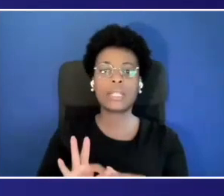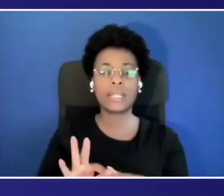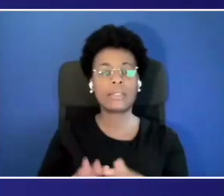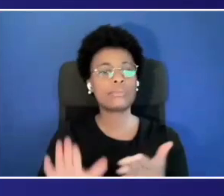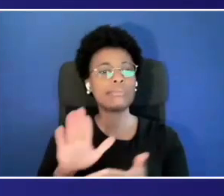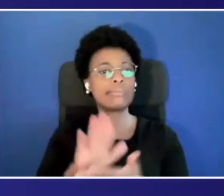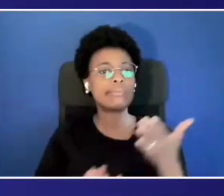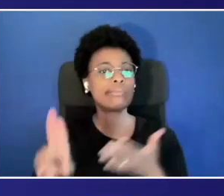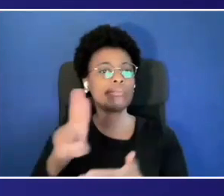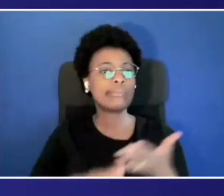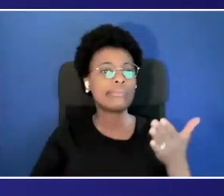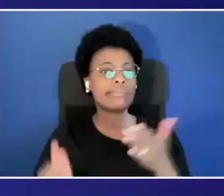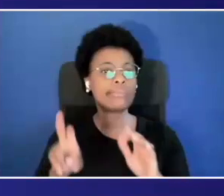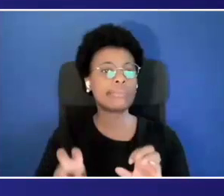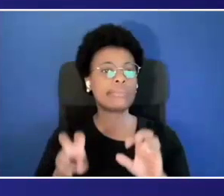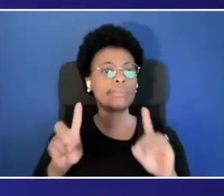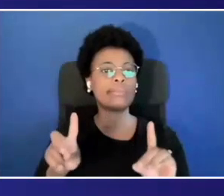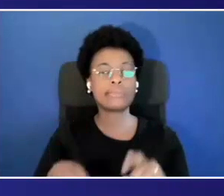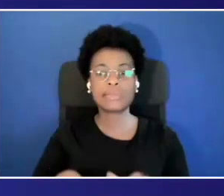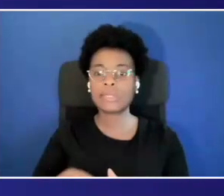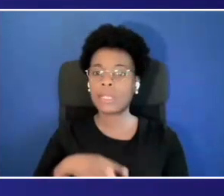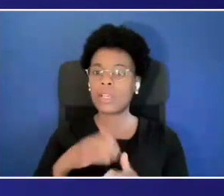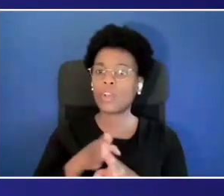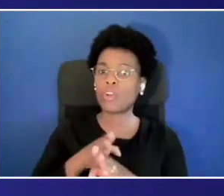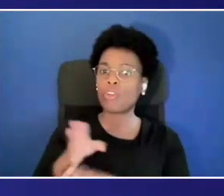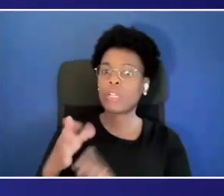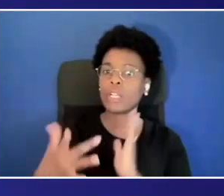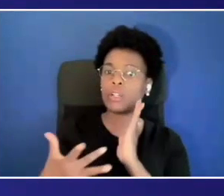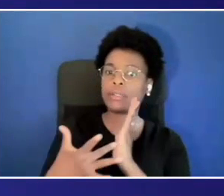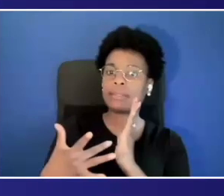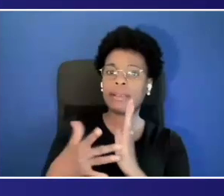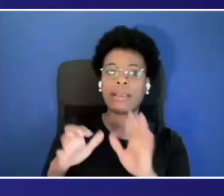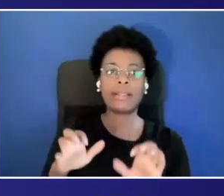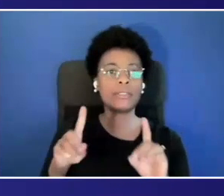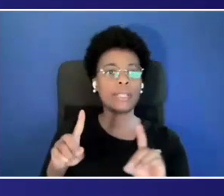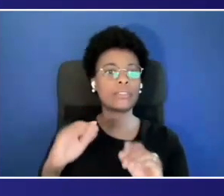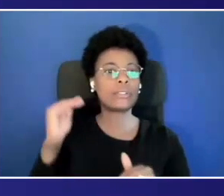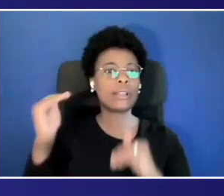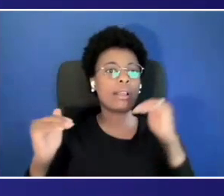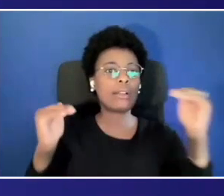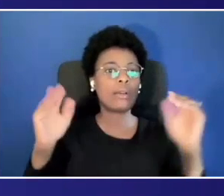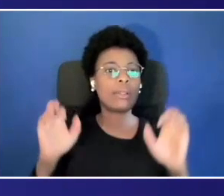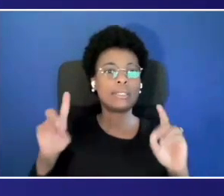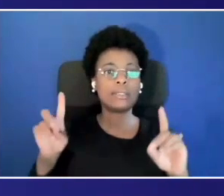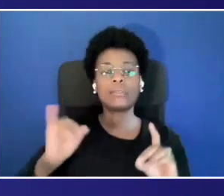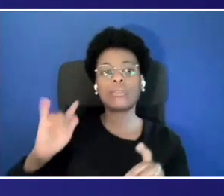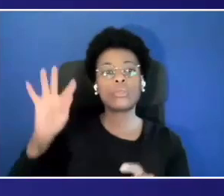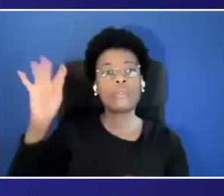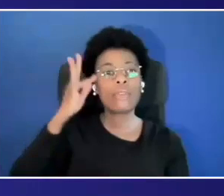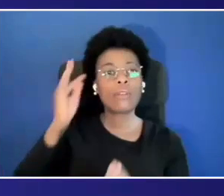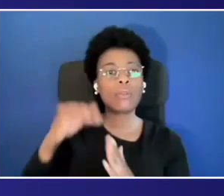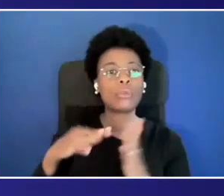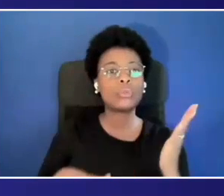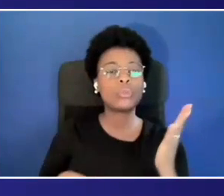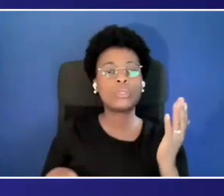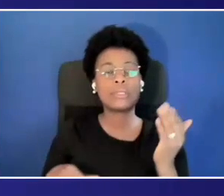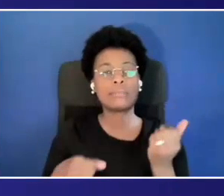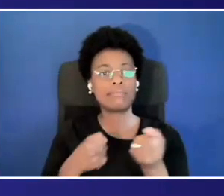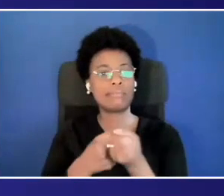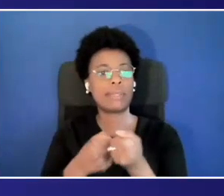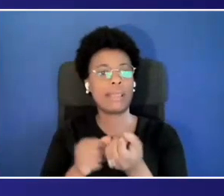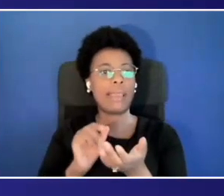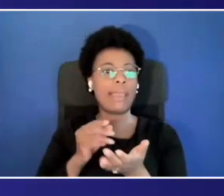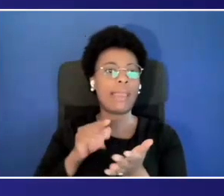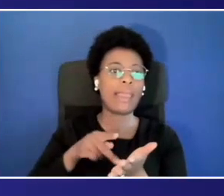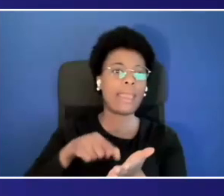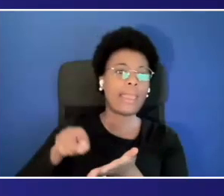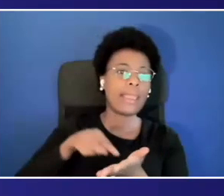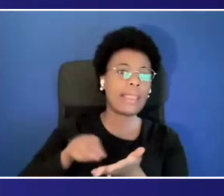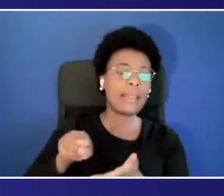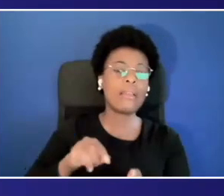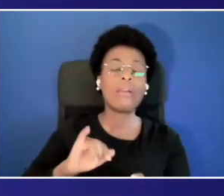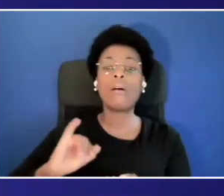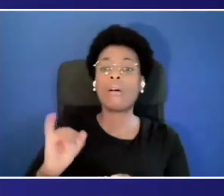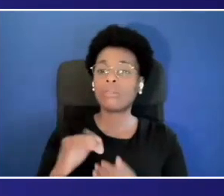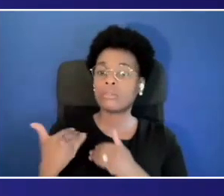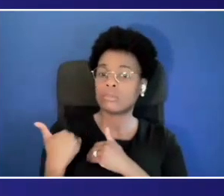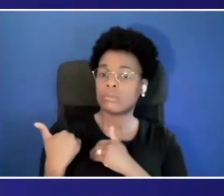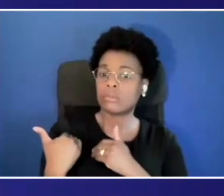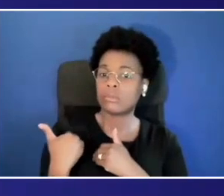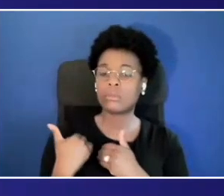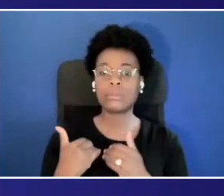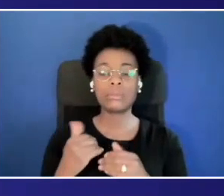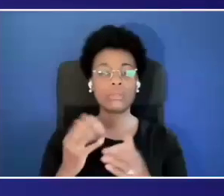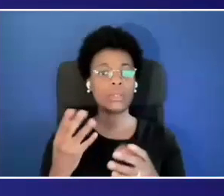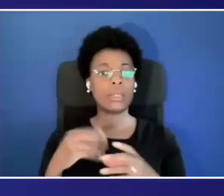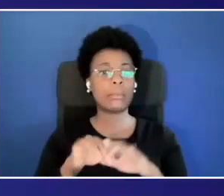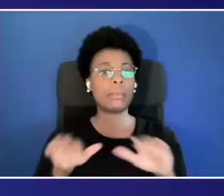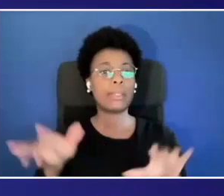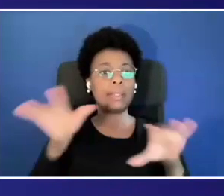The Office of Career Technical Education, Adult Education, and Federal Student A. And is charged with planning and policy responsibilities to implement the president's higher education agenda.